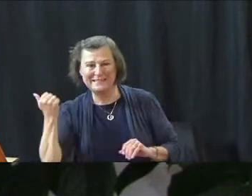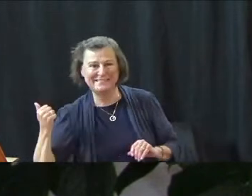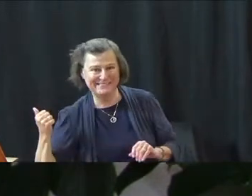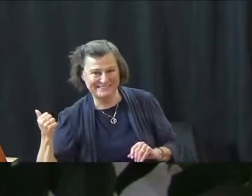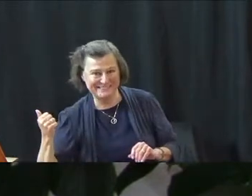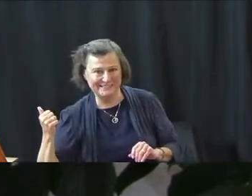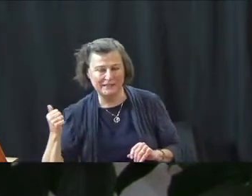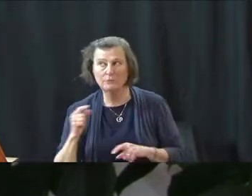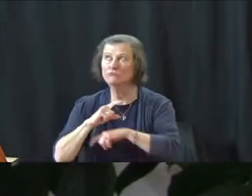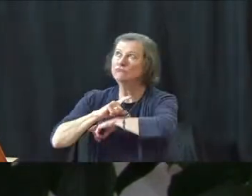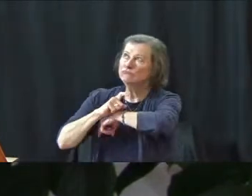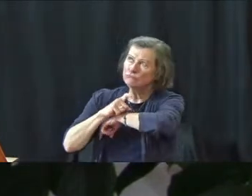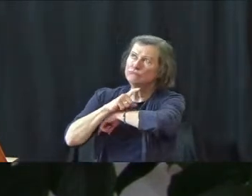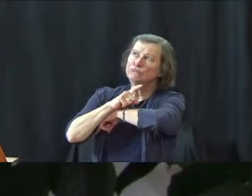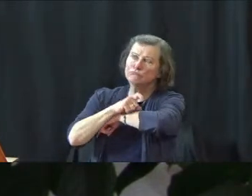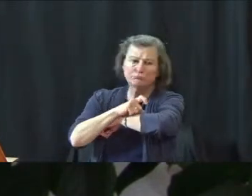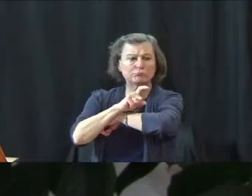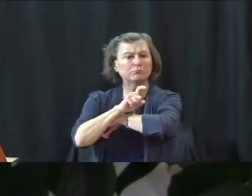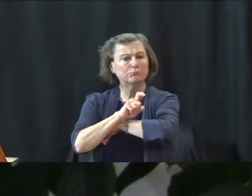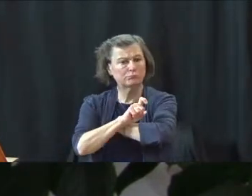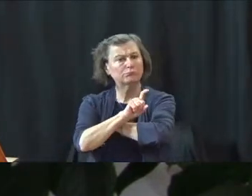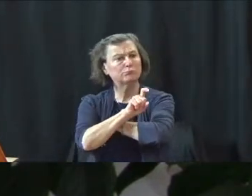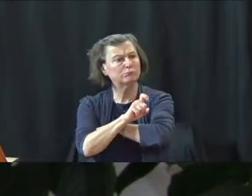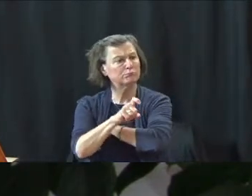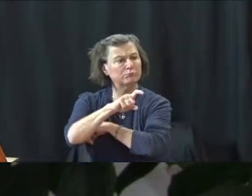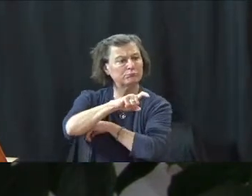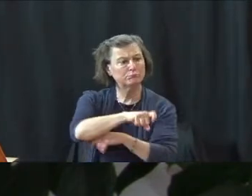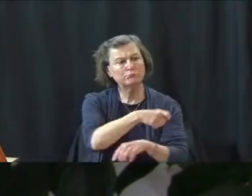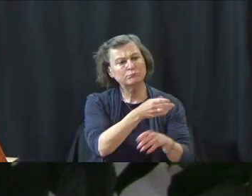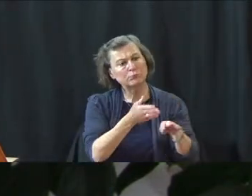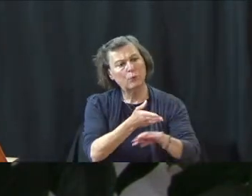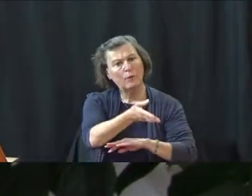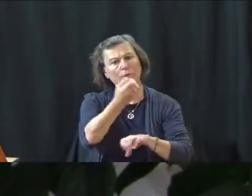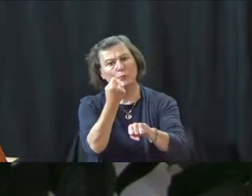Off went furry caterpillar, o’er the rocks and leaves.